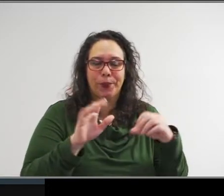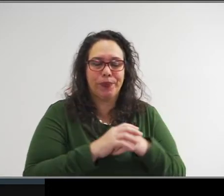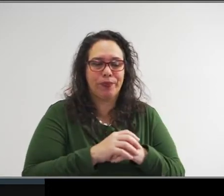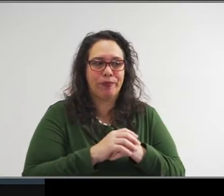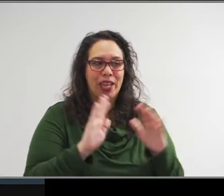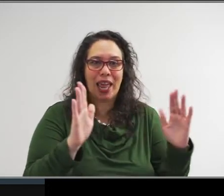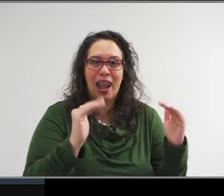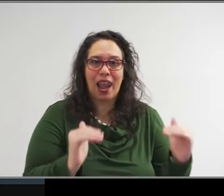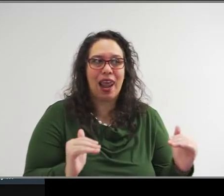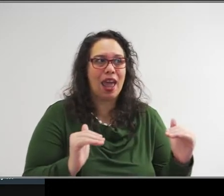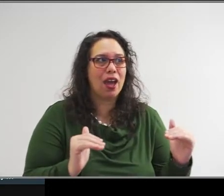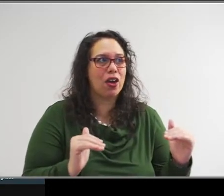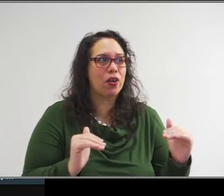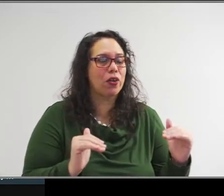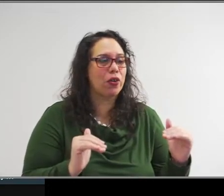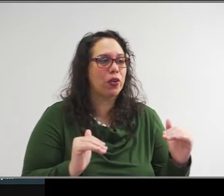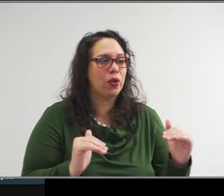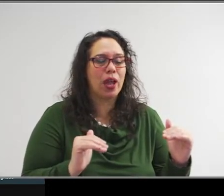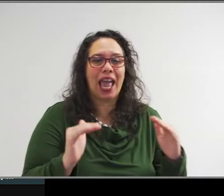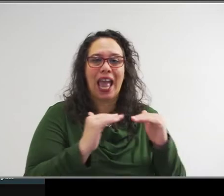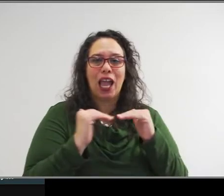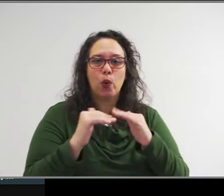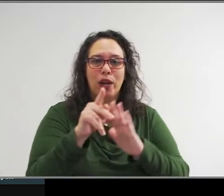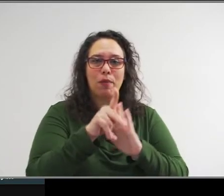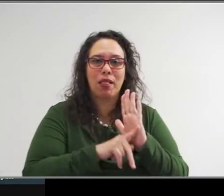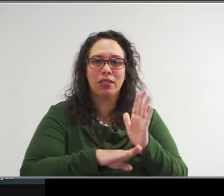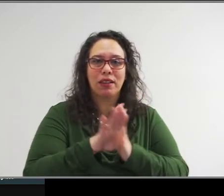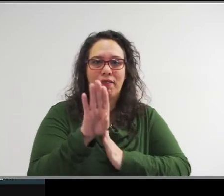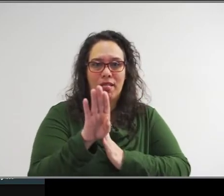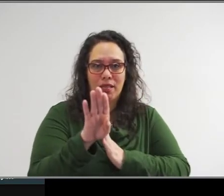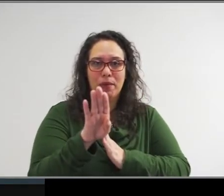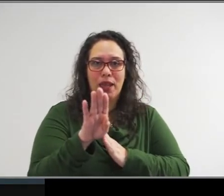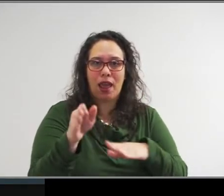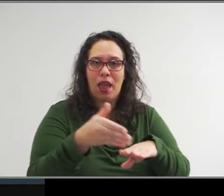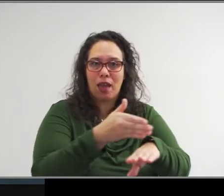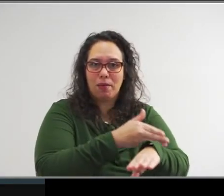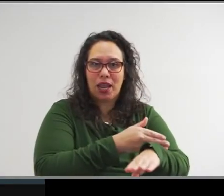Now we were at equity policy development update Dr. Brown.